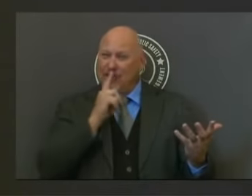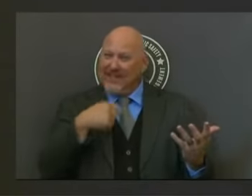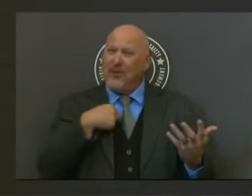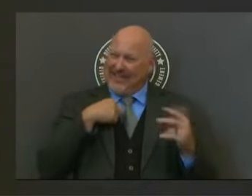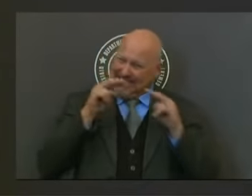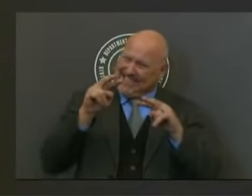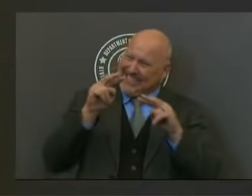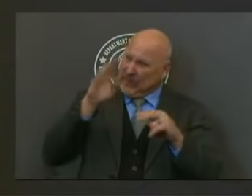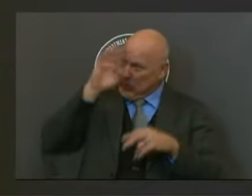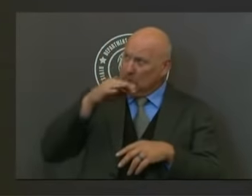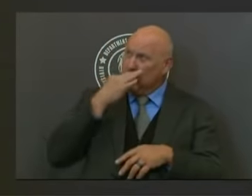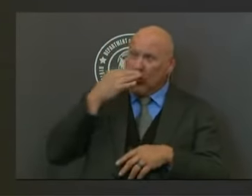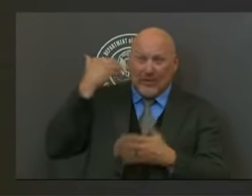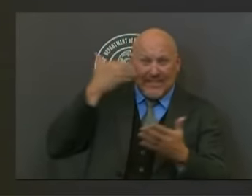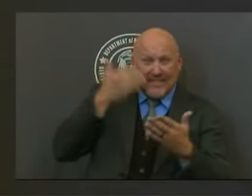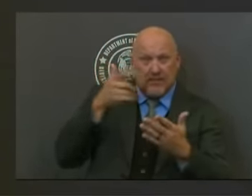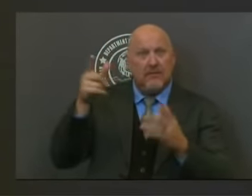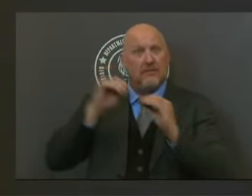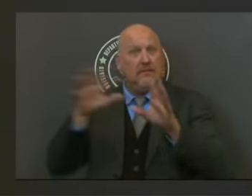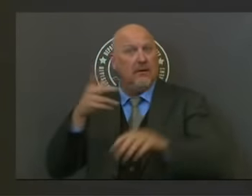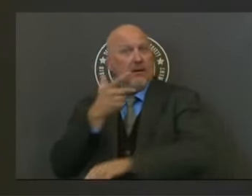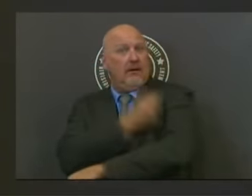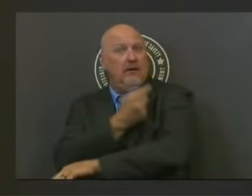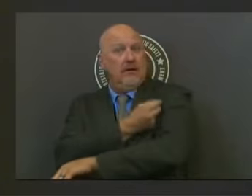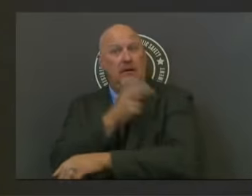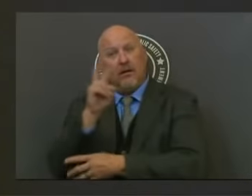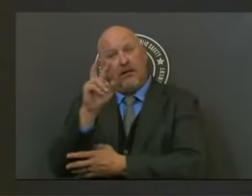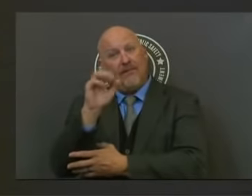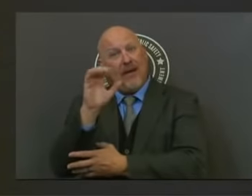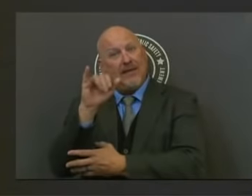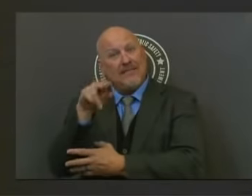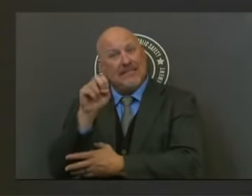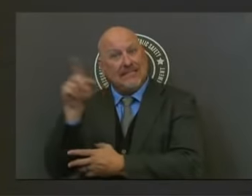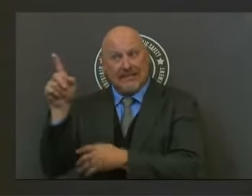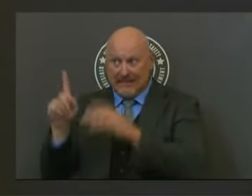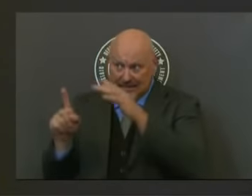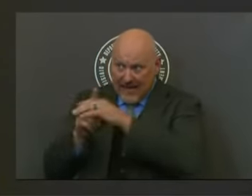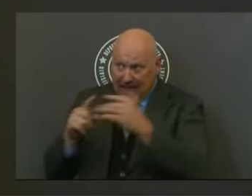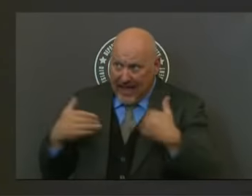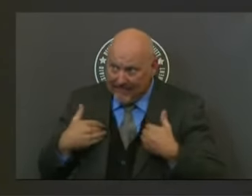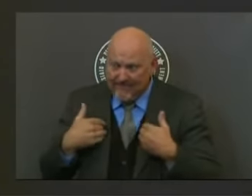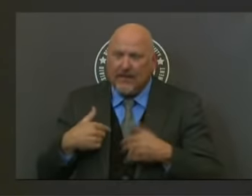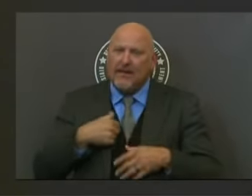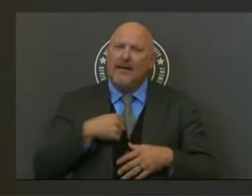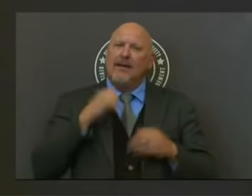direction for her immunity and